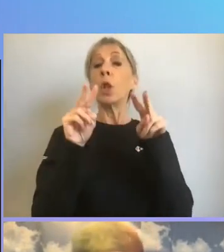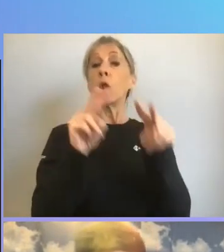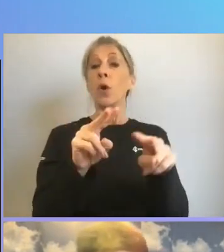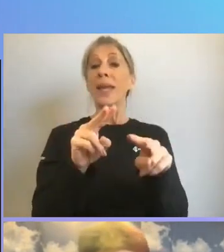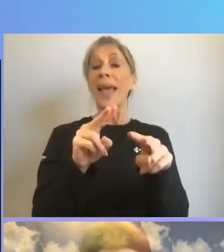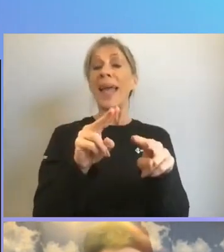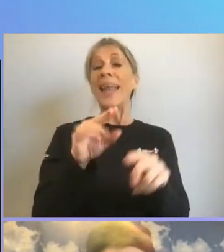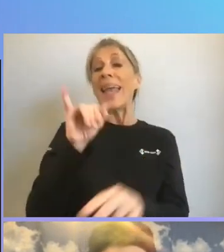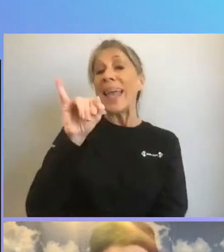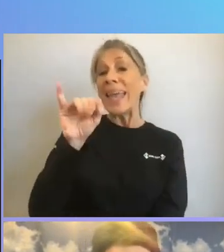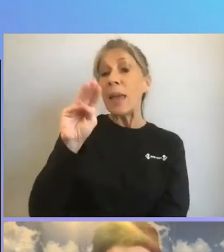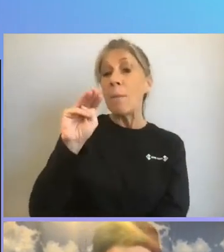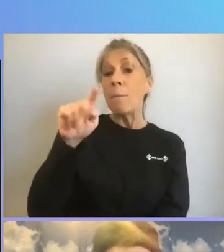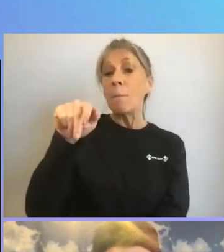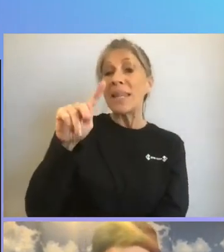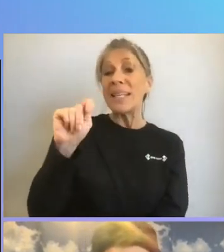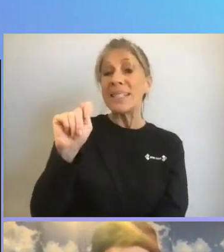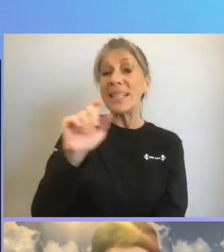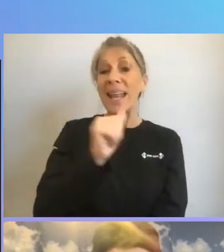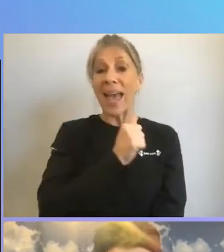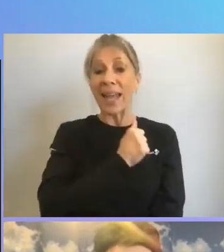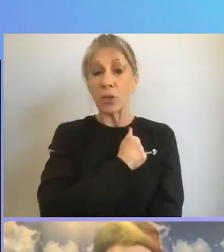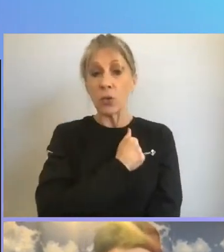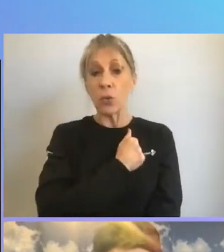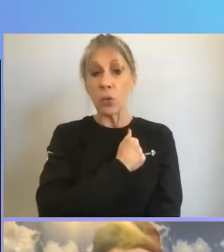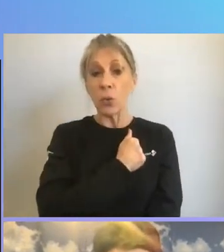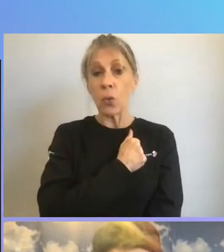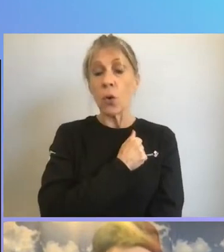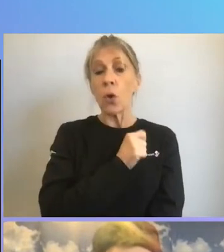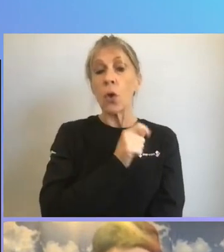there's a there's a slight